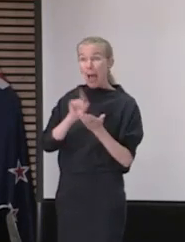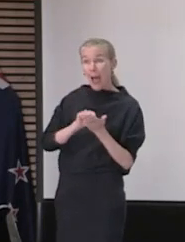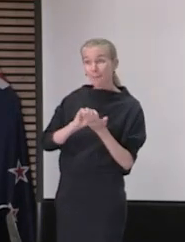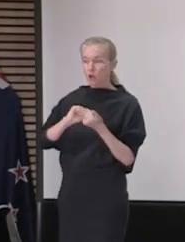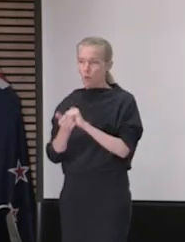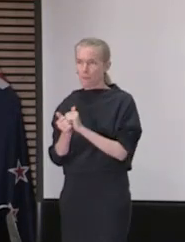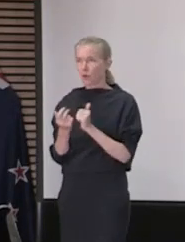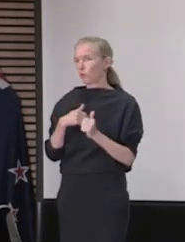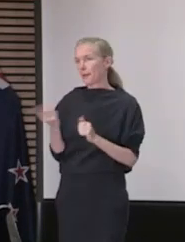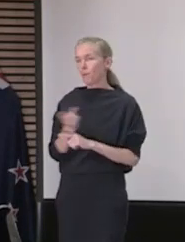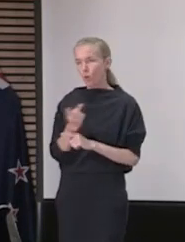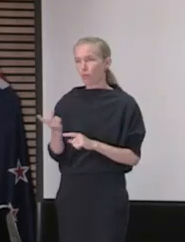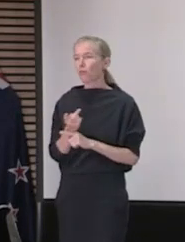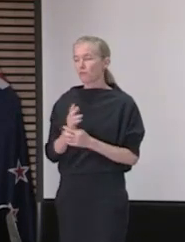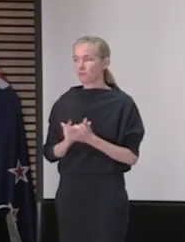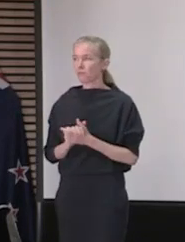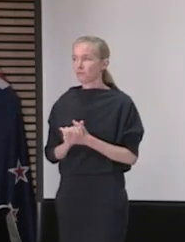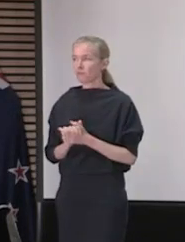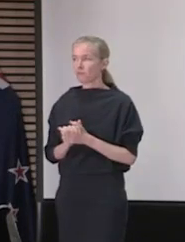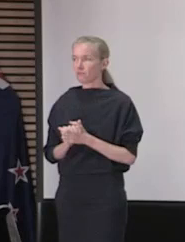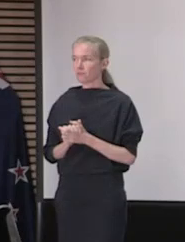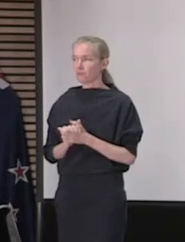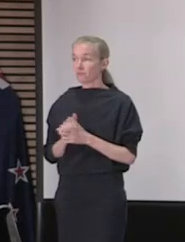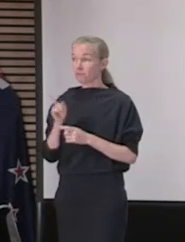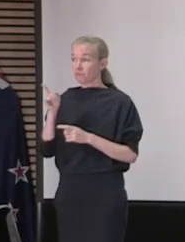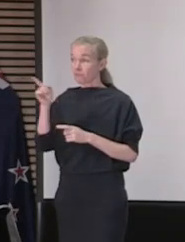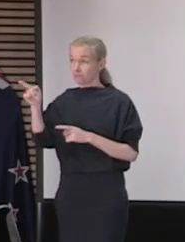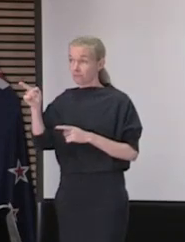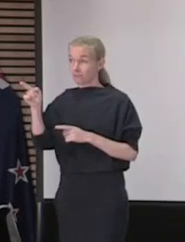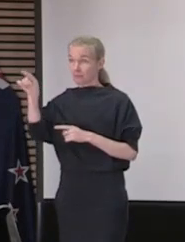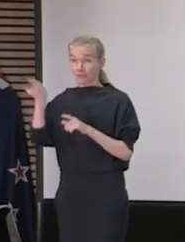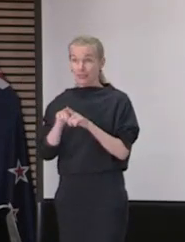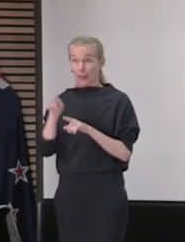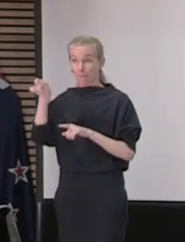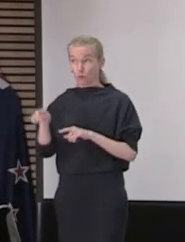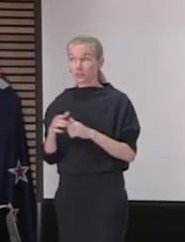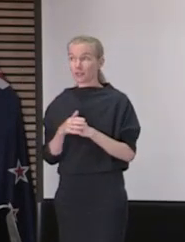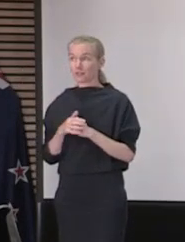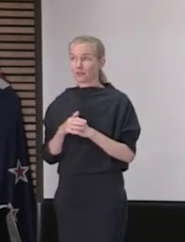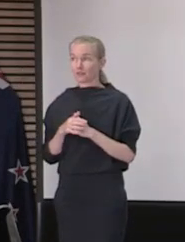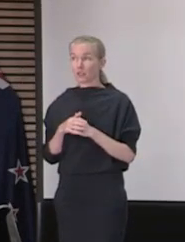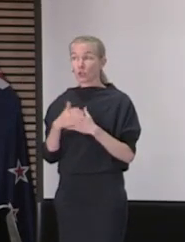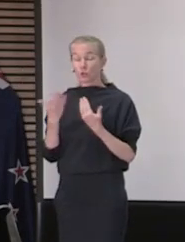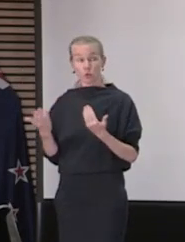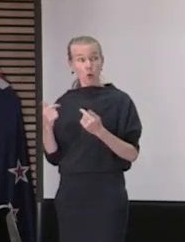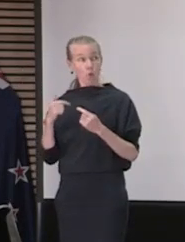They talked aboutthe need to be able to trace7, 000 people and contacts, for1,